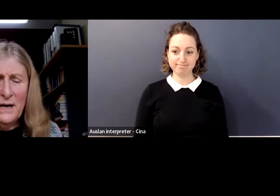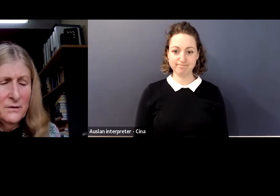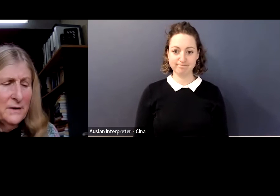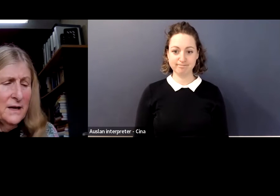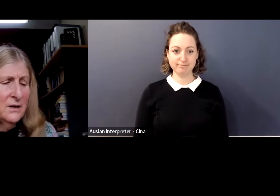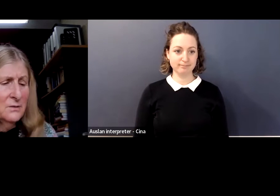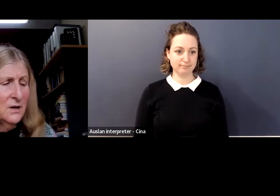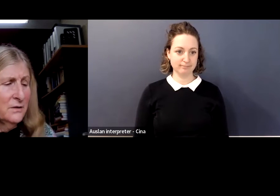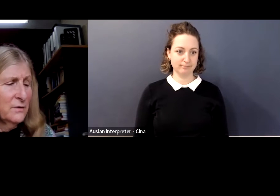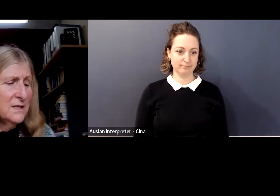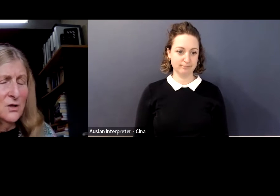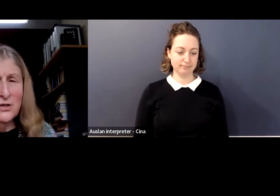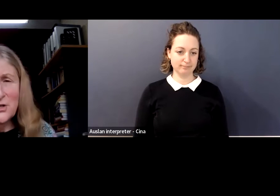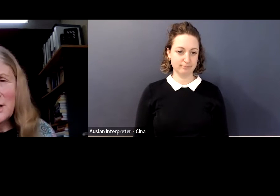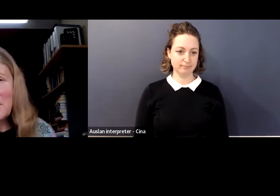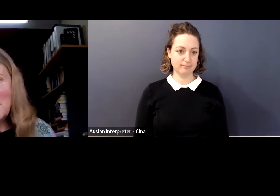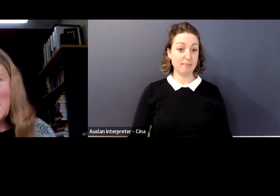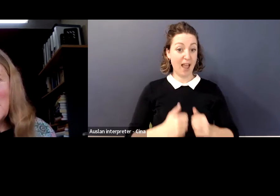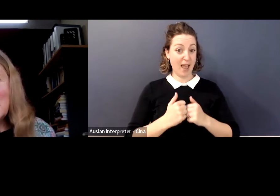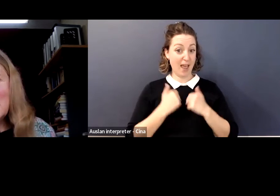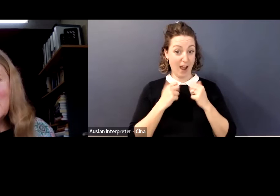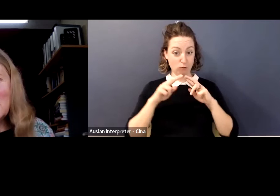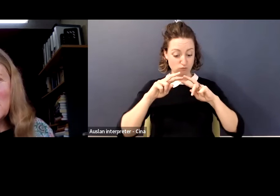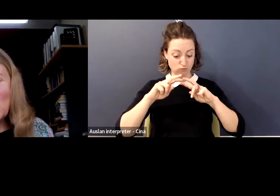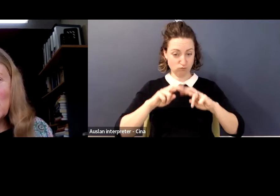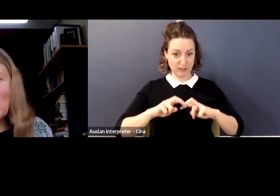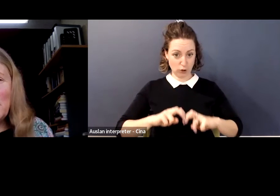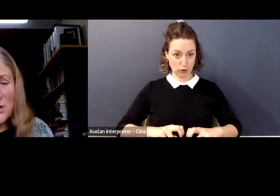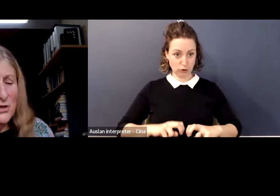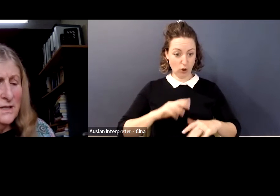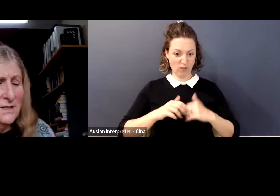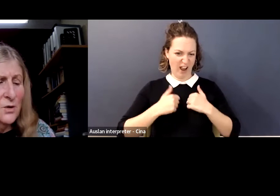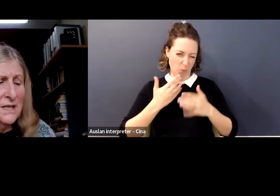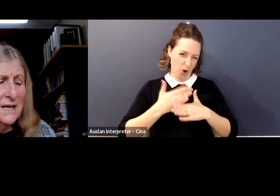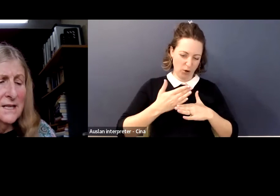Part of our kind of research in the work that we've been doing is looking at